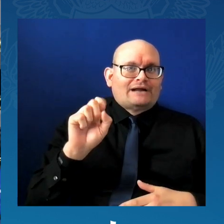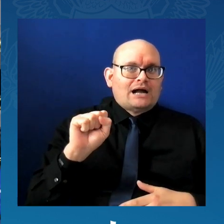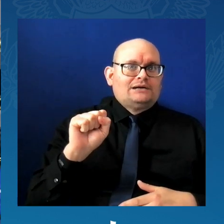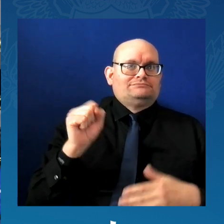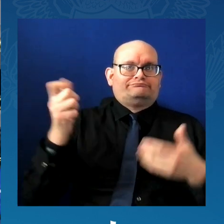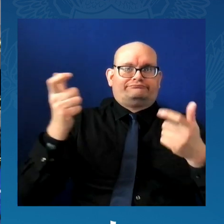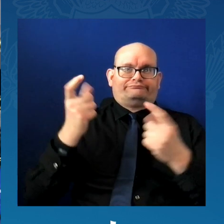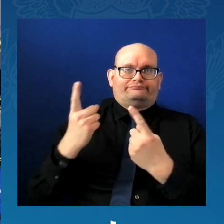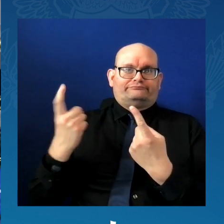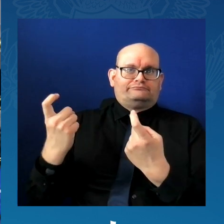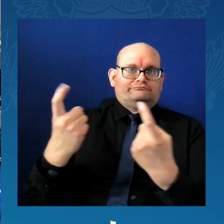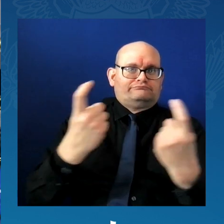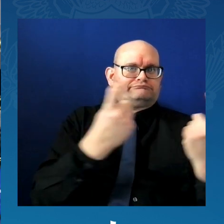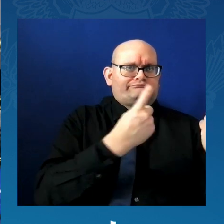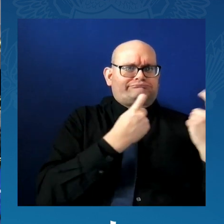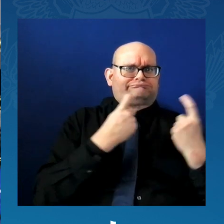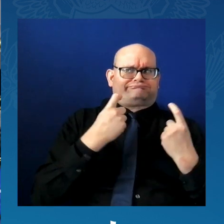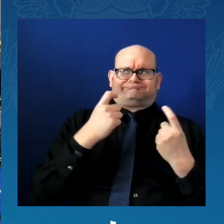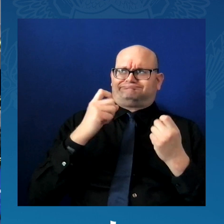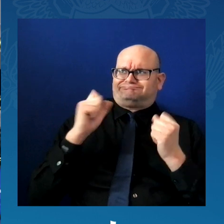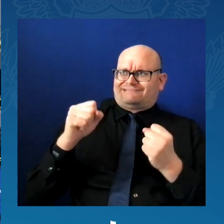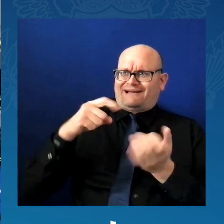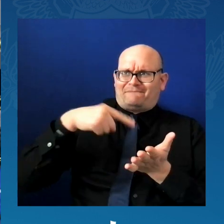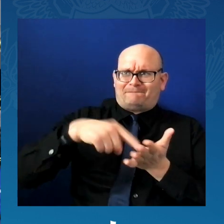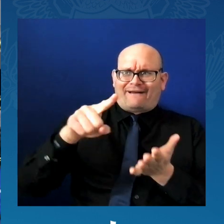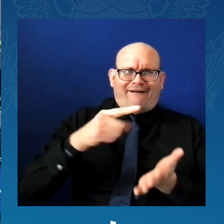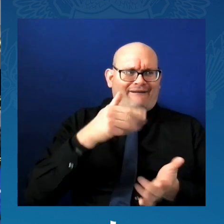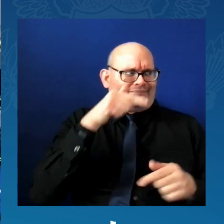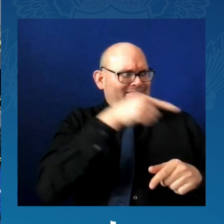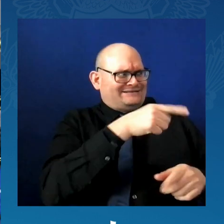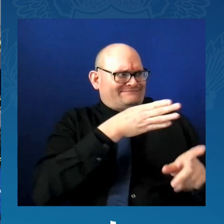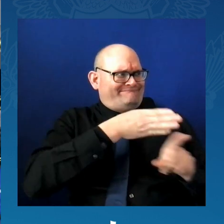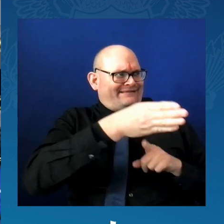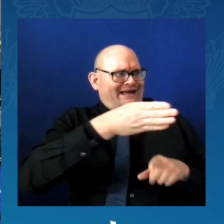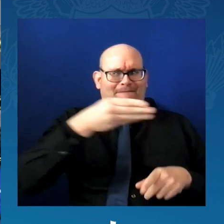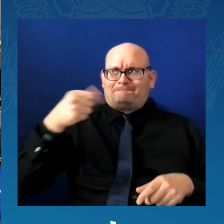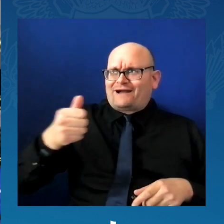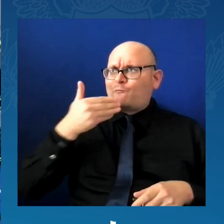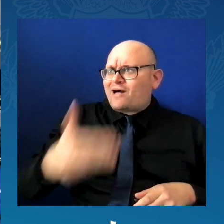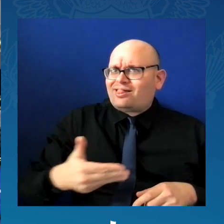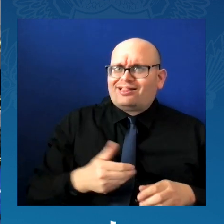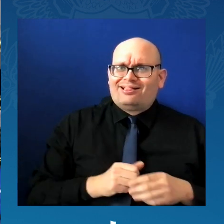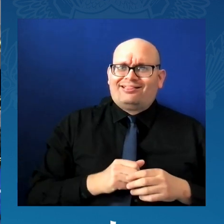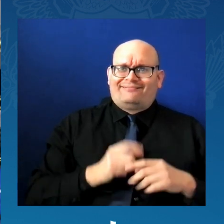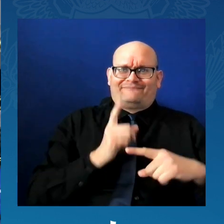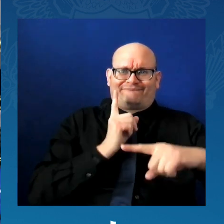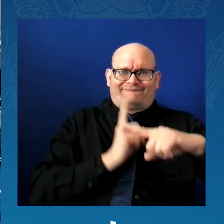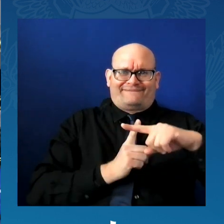and working with state of the art technologies while contributing to an incredibly exciting and important mission.